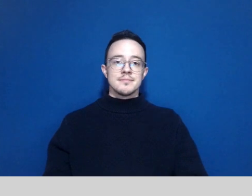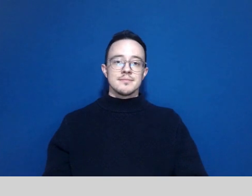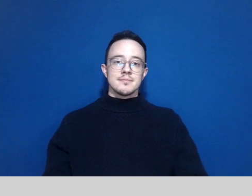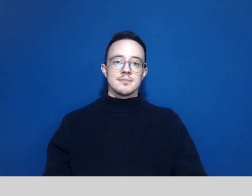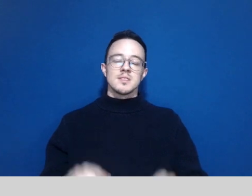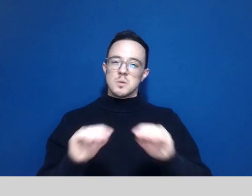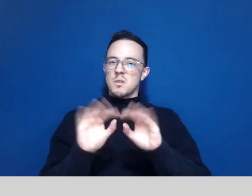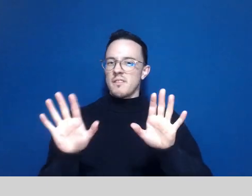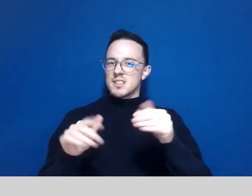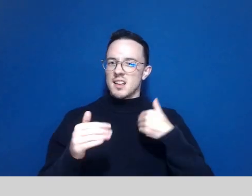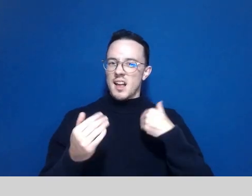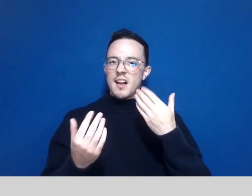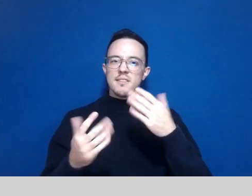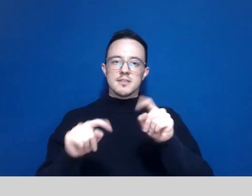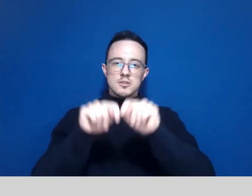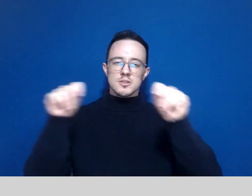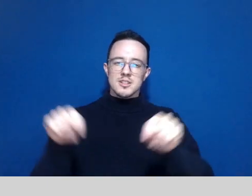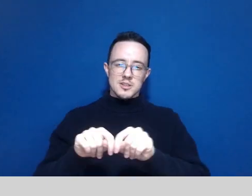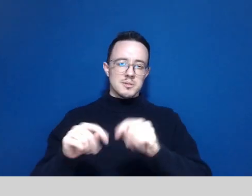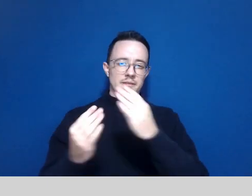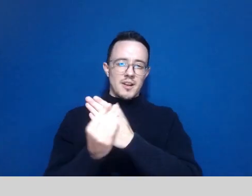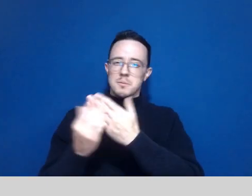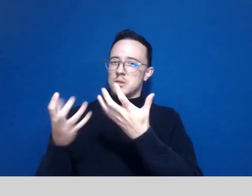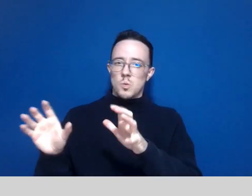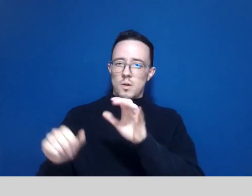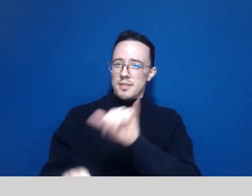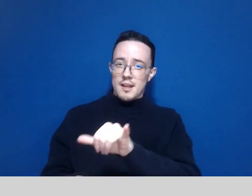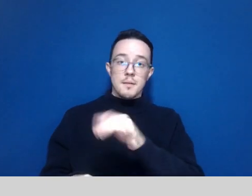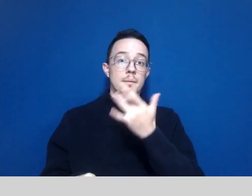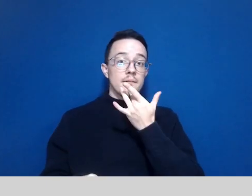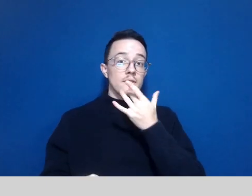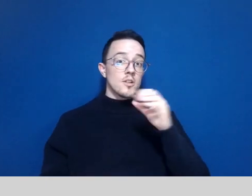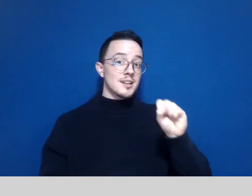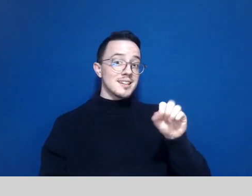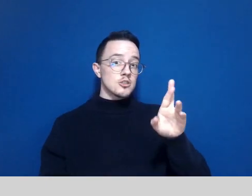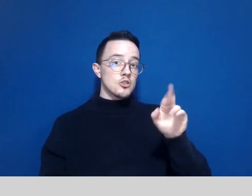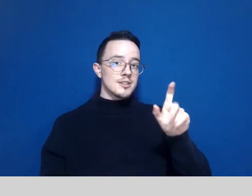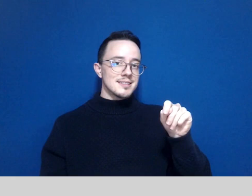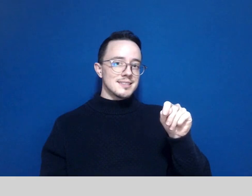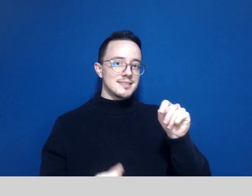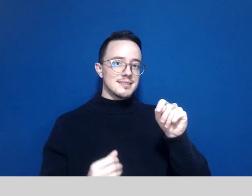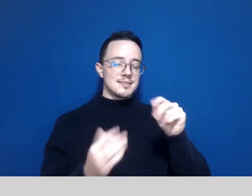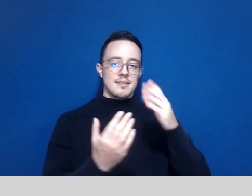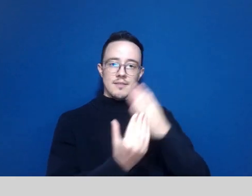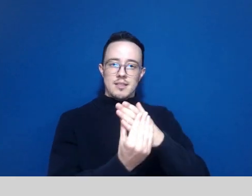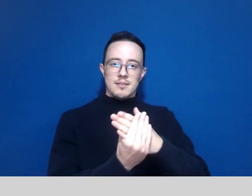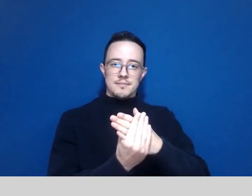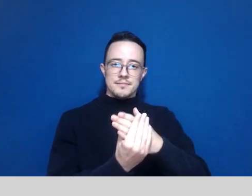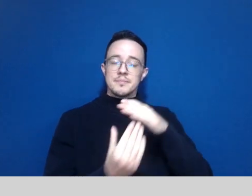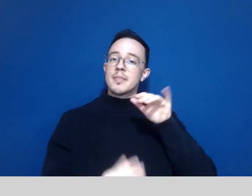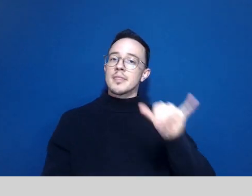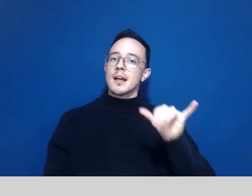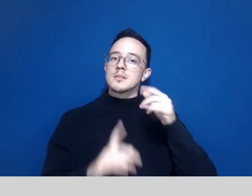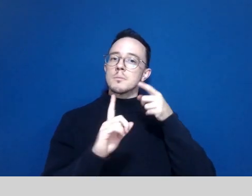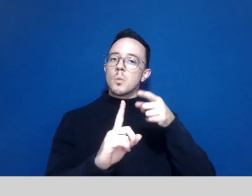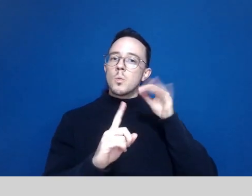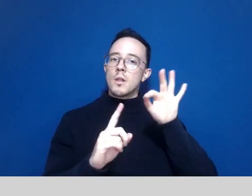So obviously we have this transcription file. We don't want that, we want an SRT file.